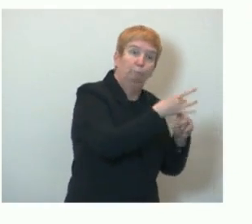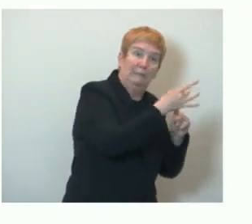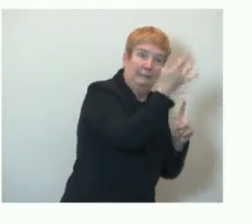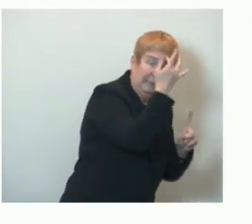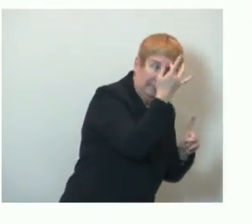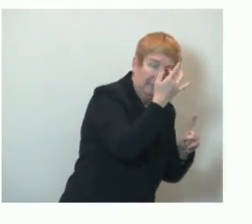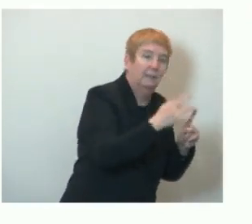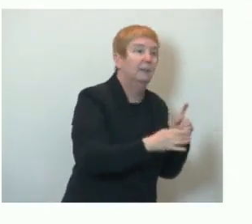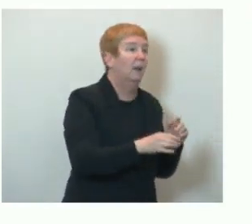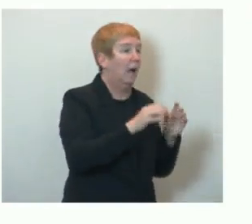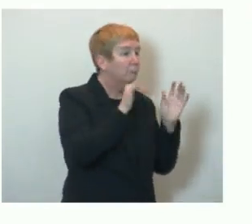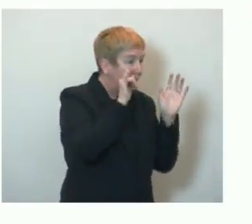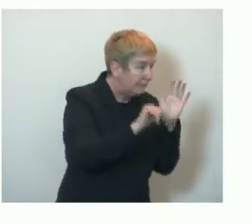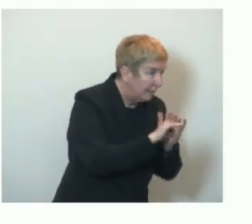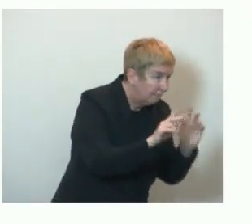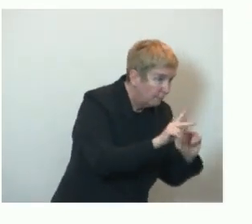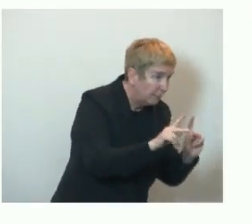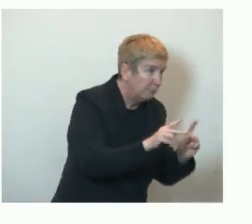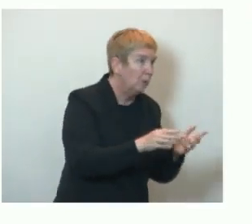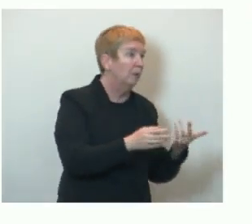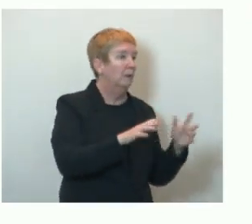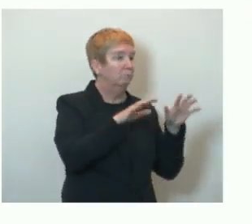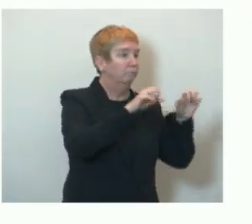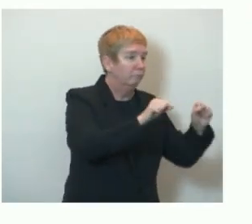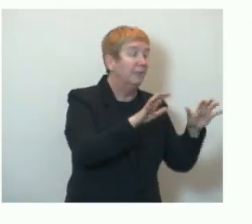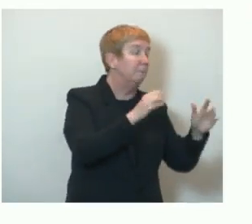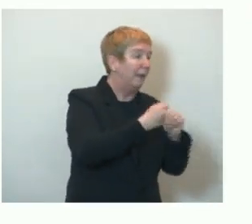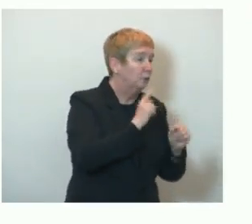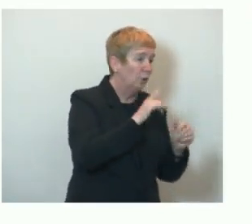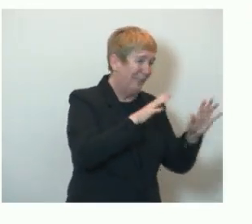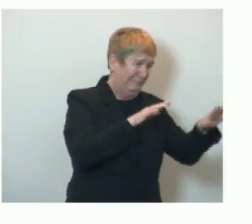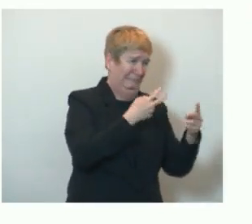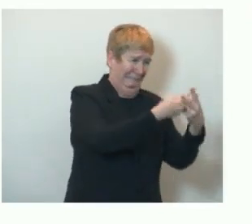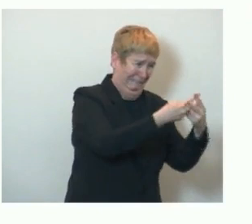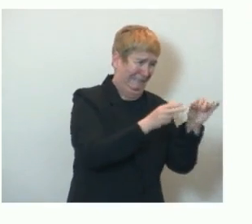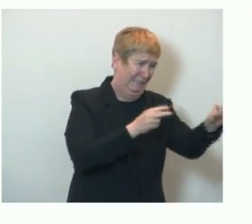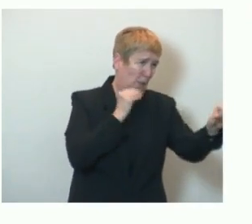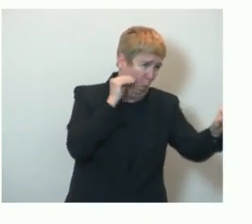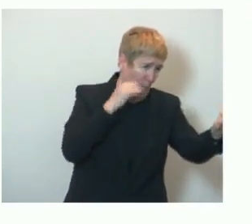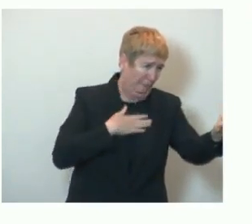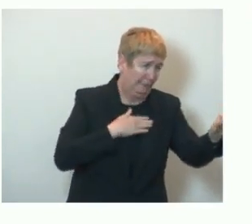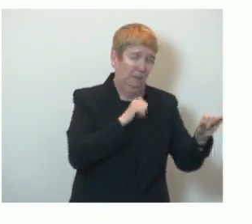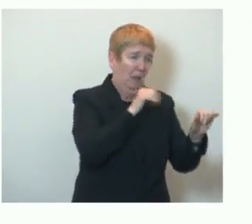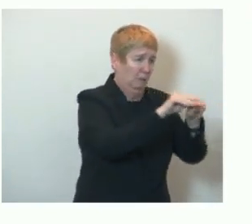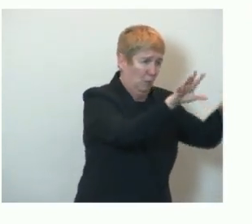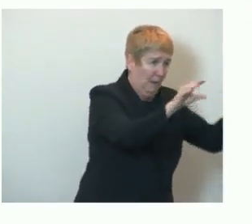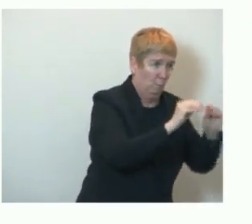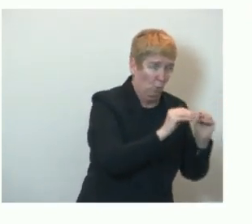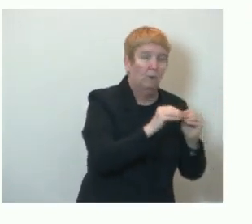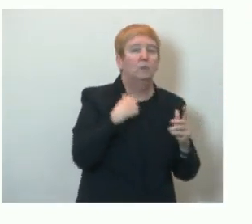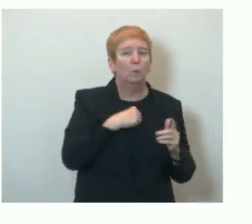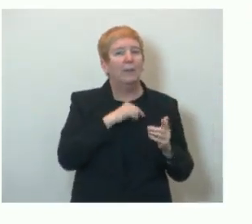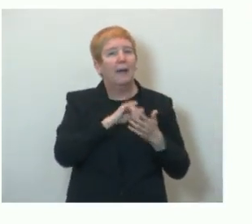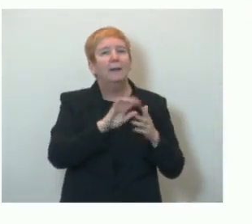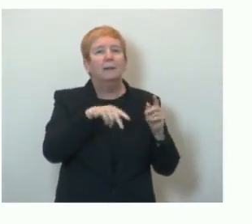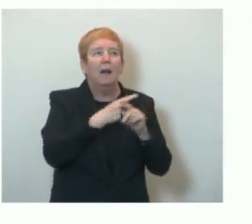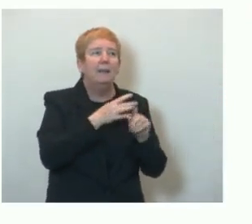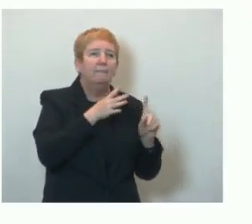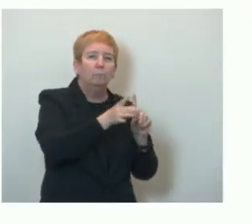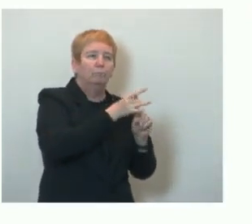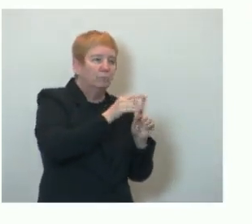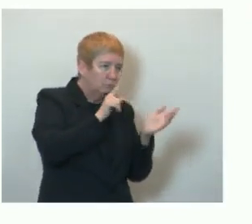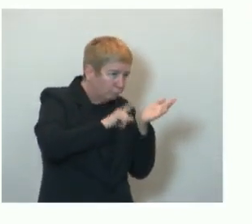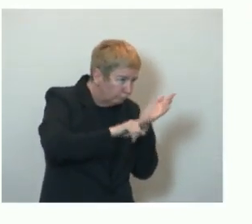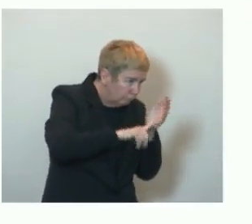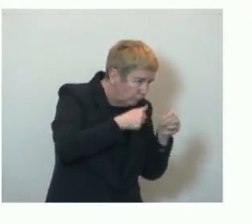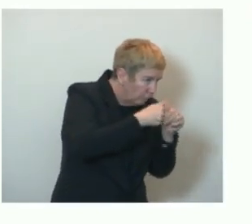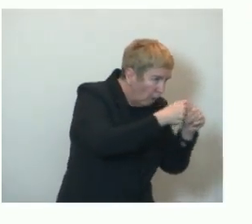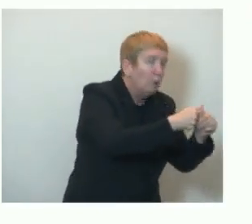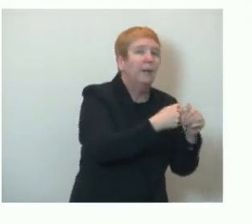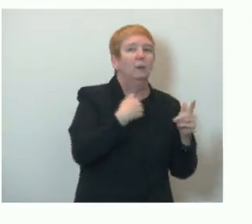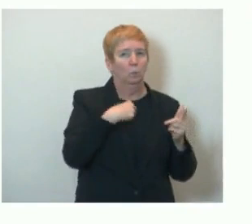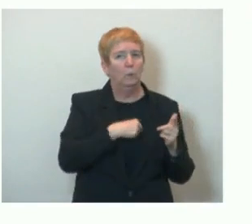I NEED WILL BE ABLE TO ACHIEVE THAT CONTACT TRACING AND ISOLATION CAPACITY QUICKLY IDENTIFYING PEOPLE AND THEIR CONTACTS AND ISOLATING THEM SO THEY DON’T SPREAD THE VIRUS VERY